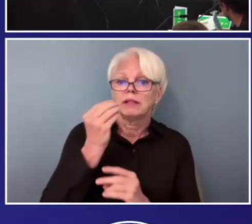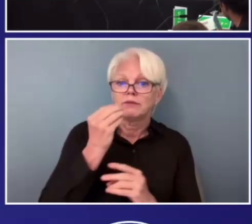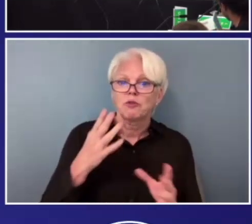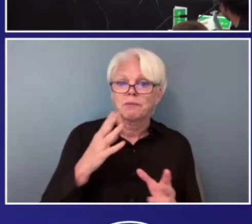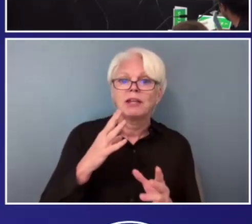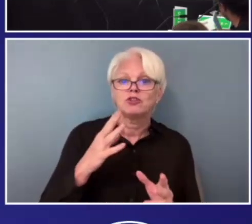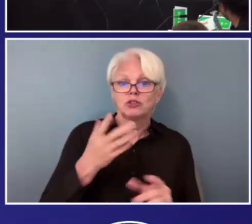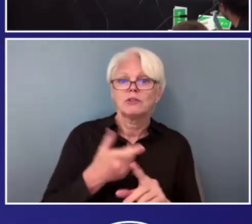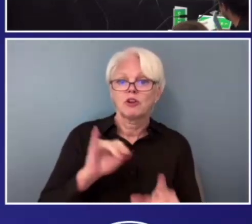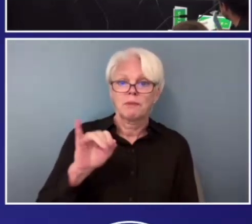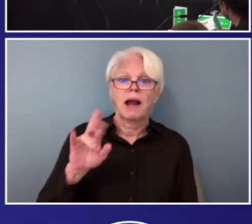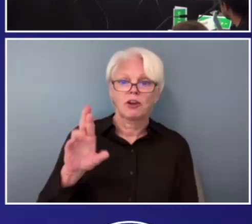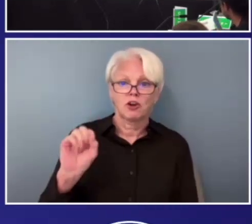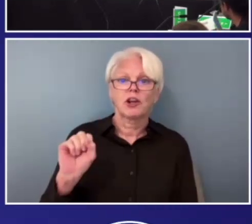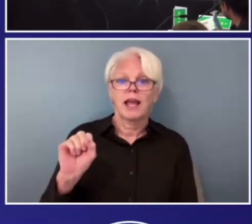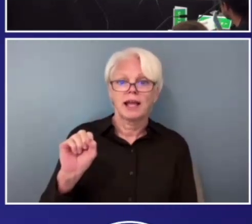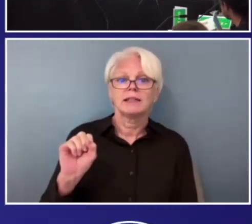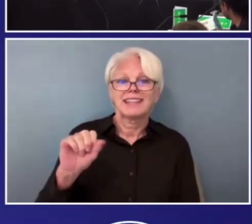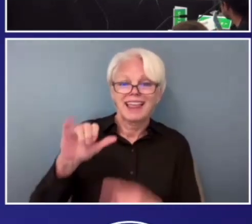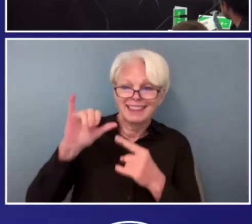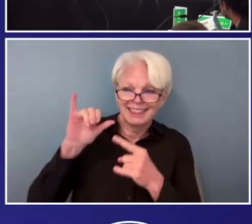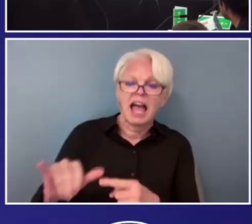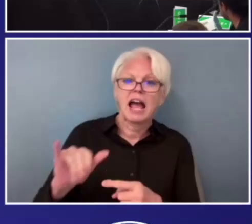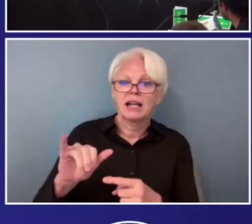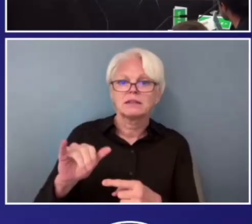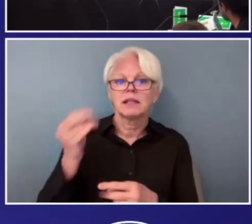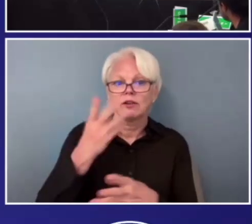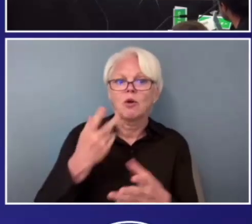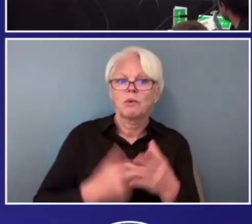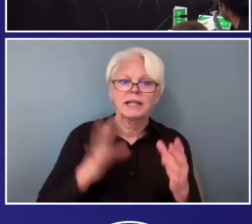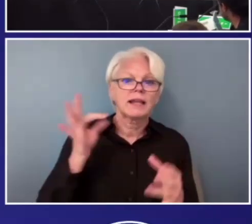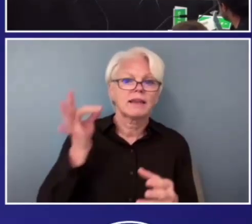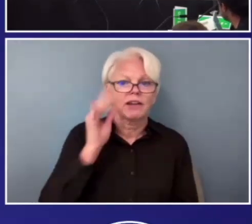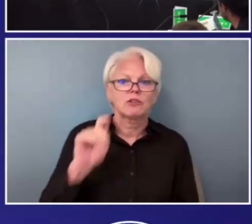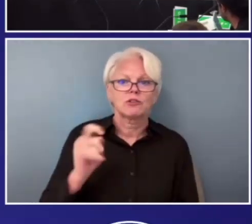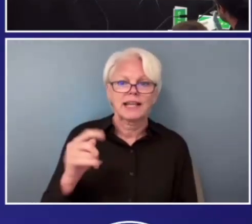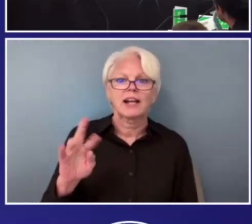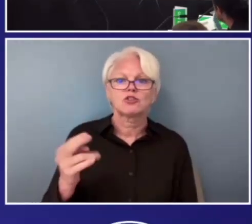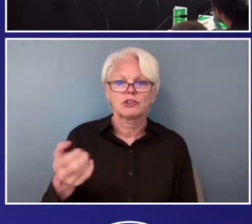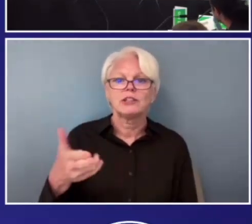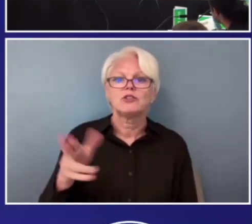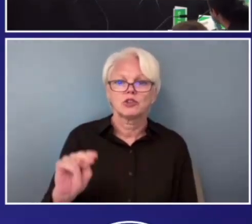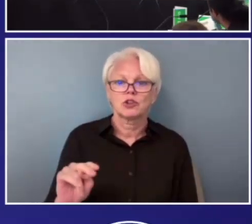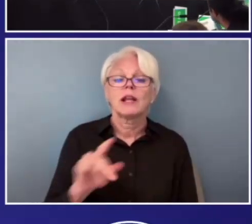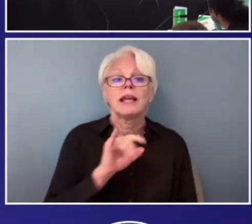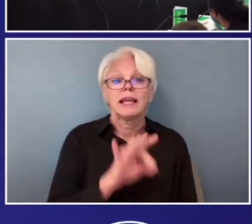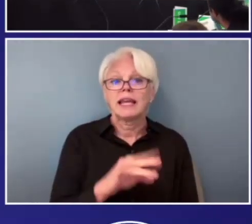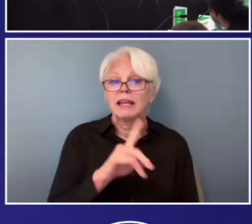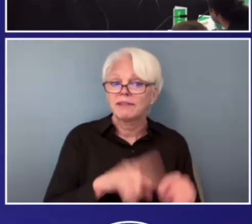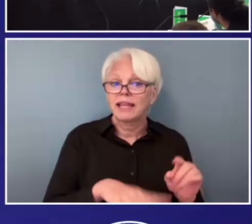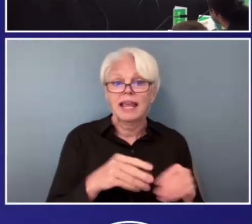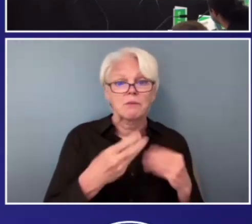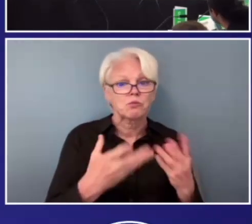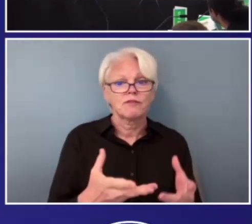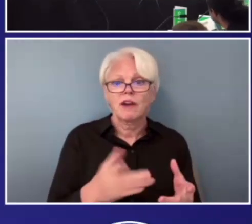that information is what is on a Federal tax return. In the event that they cannot provide a Federal tax return and they